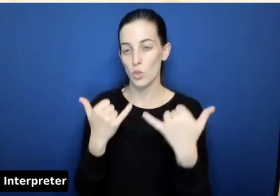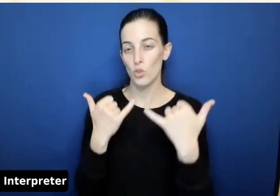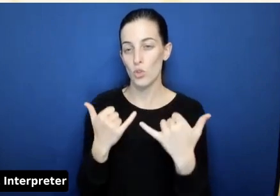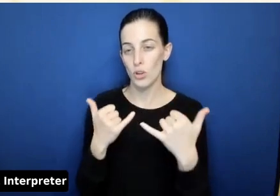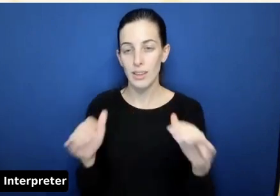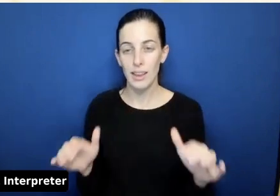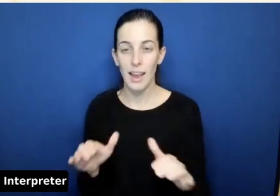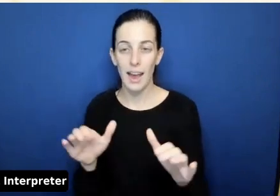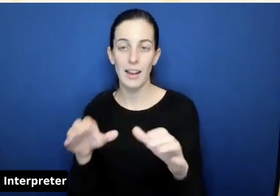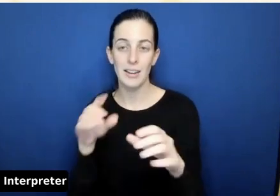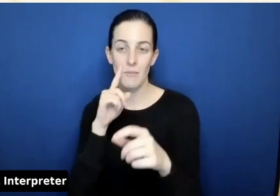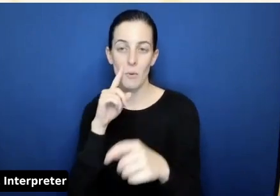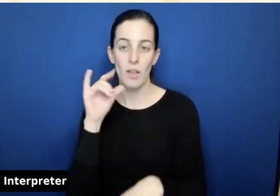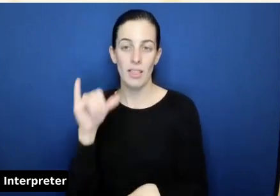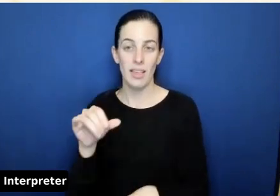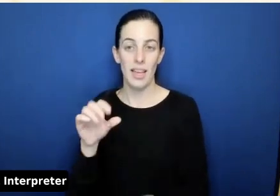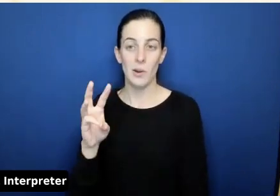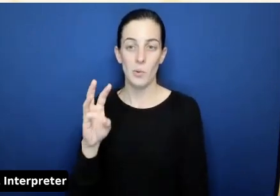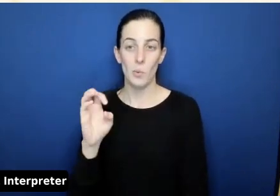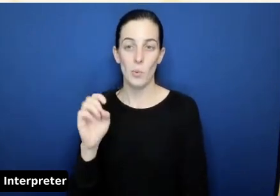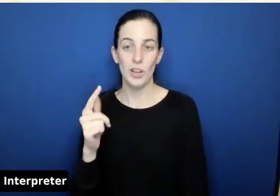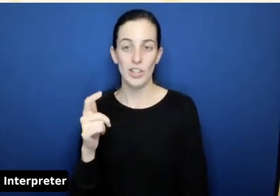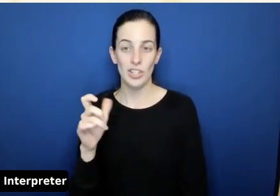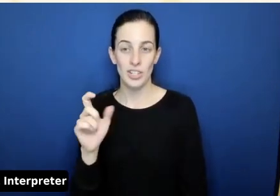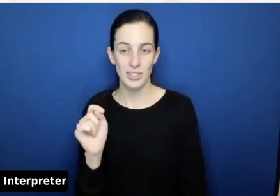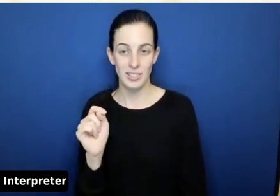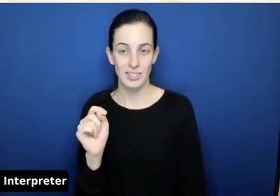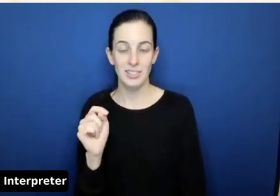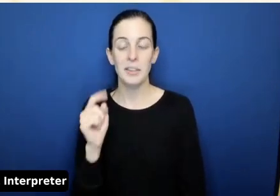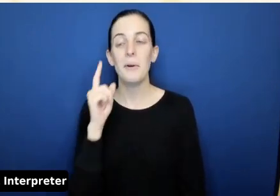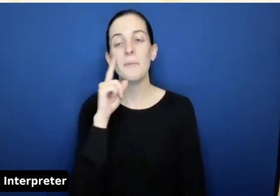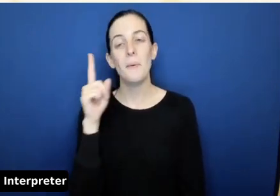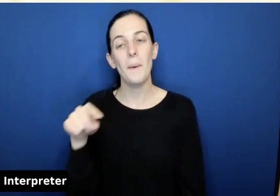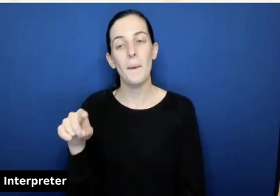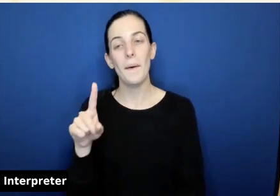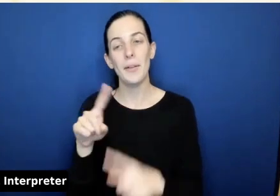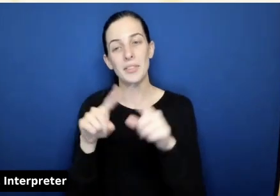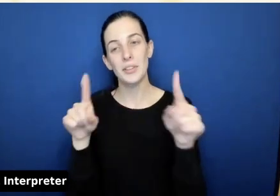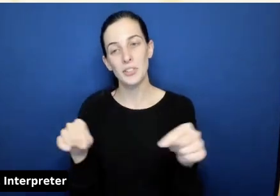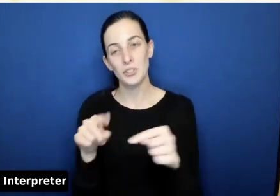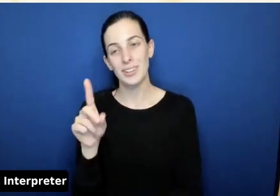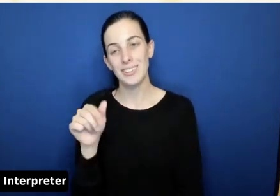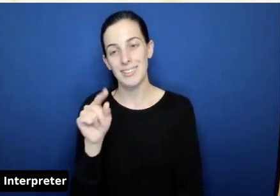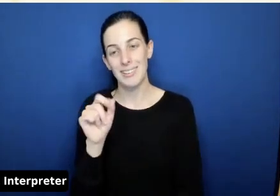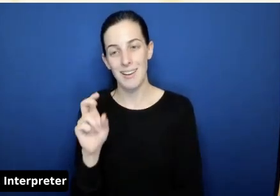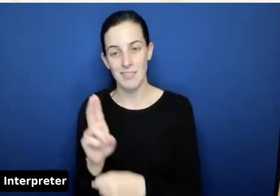It works as a spotlight for screen reader users. So when the value of aria-activedescendant is changed,